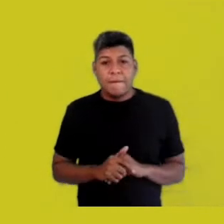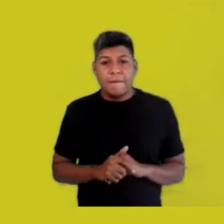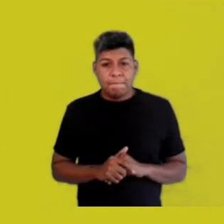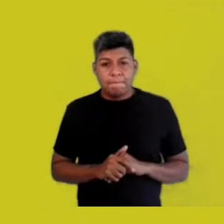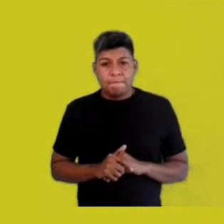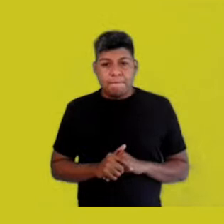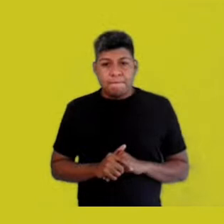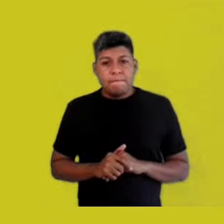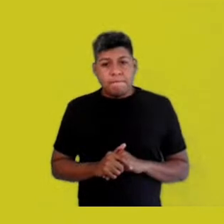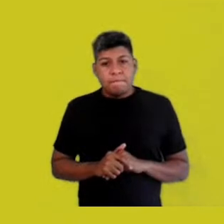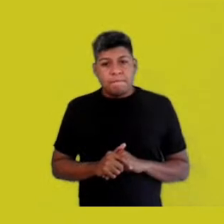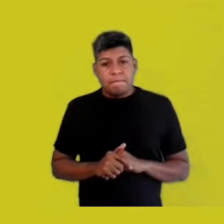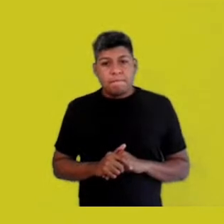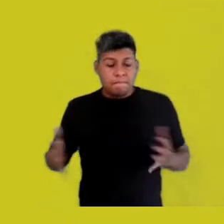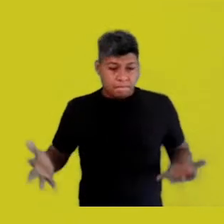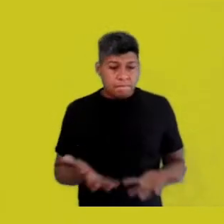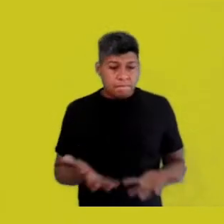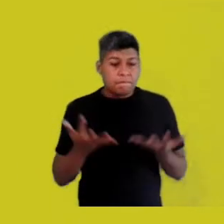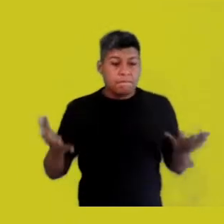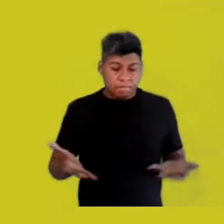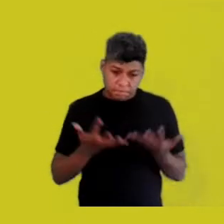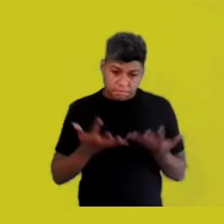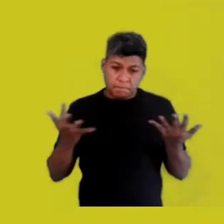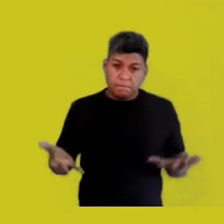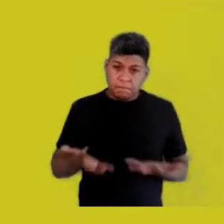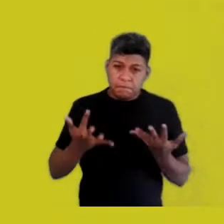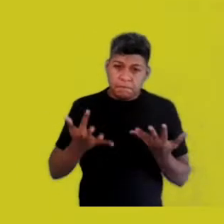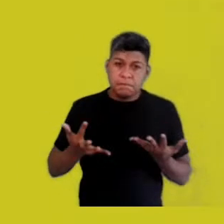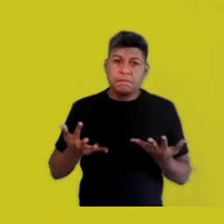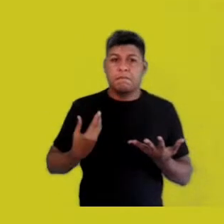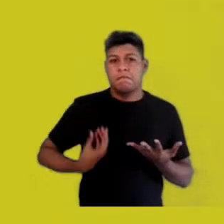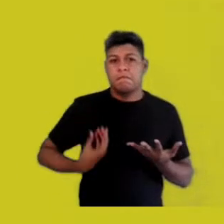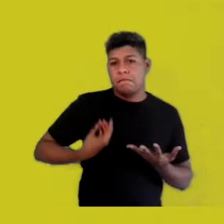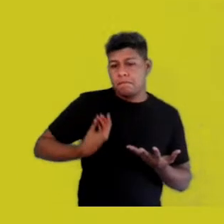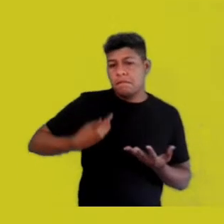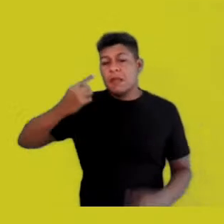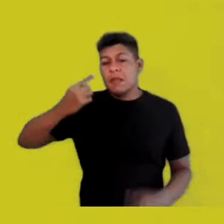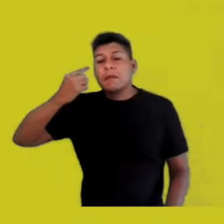mobilizing way, motivating me to think about other questions